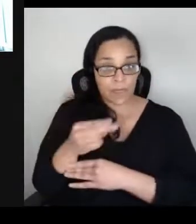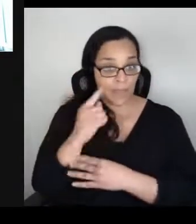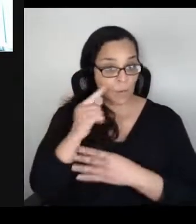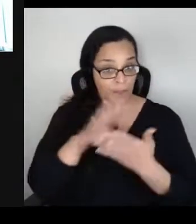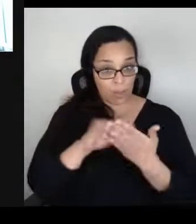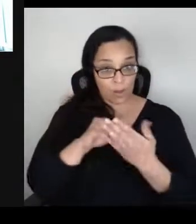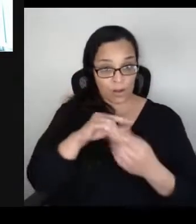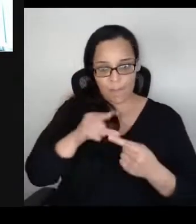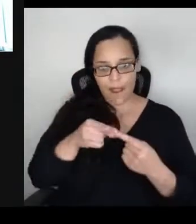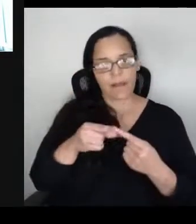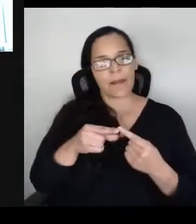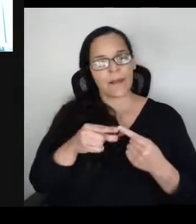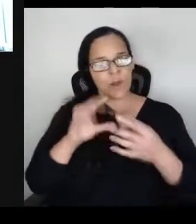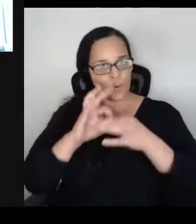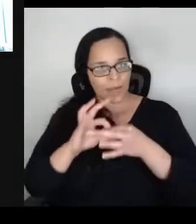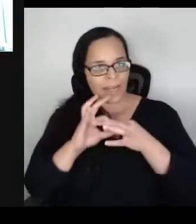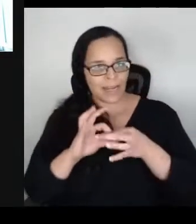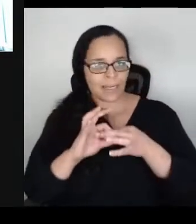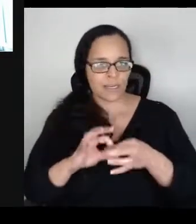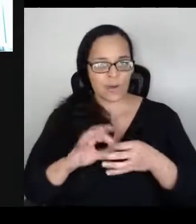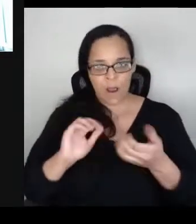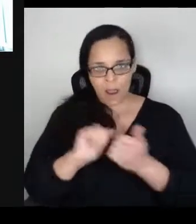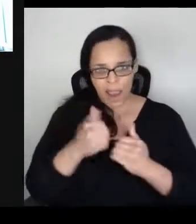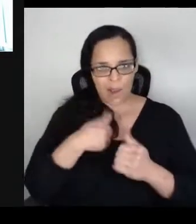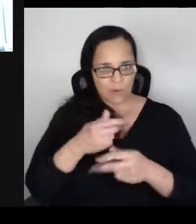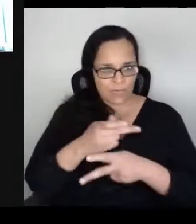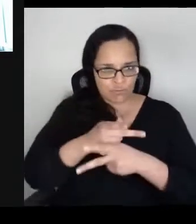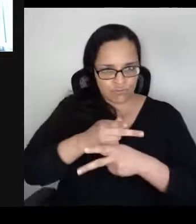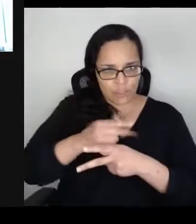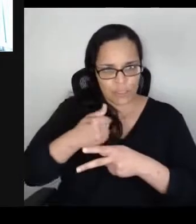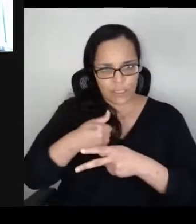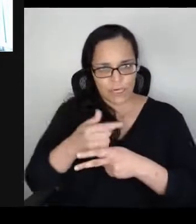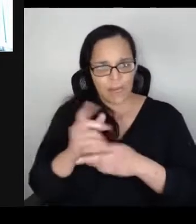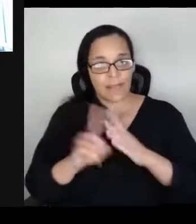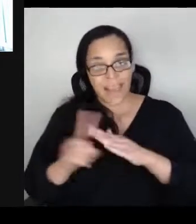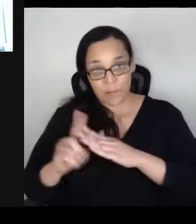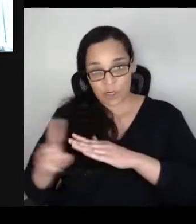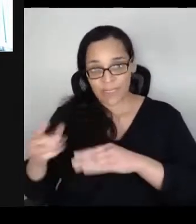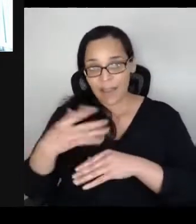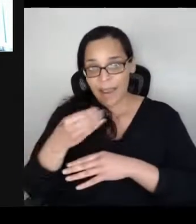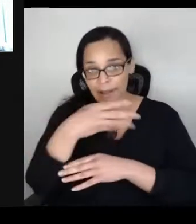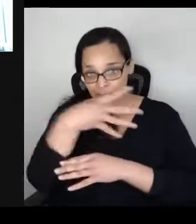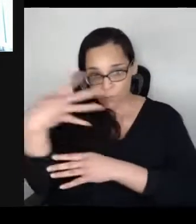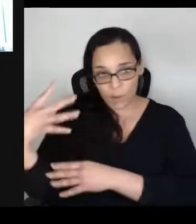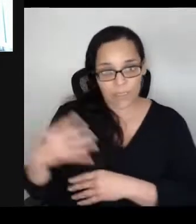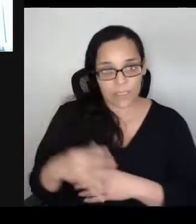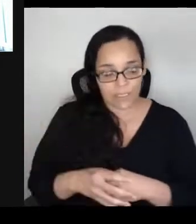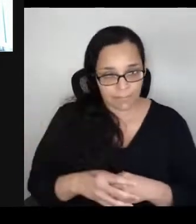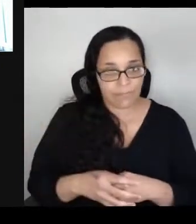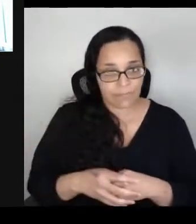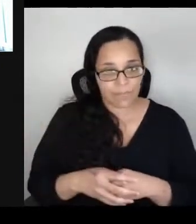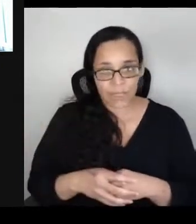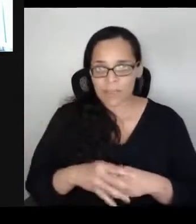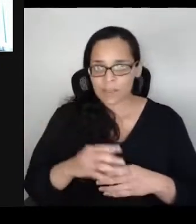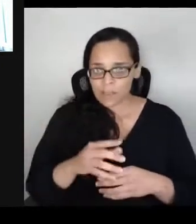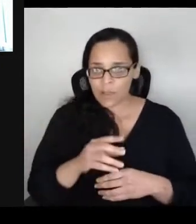of refugees and immigrants? Cynthia, let's start with you, and then we move on to Ravi. Cynthia.